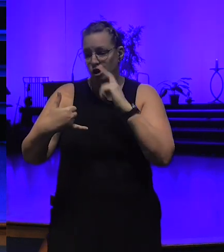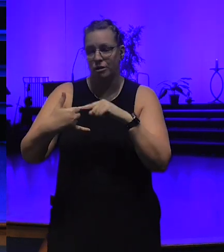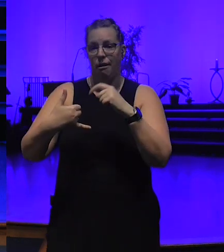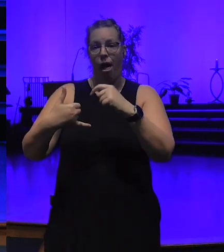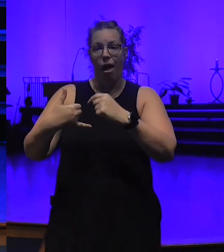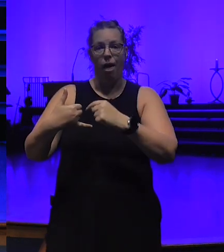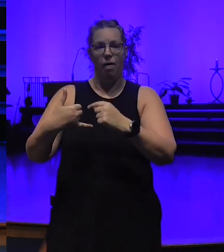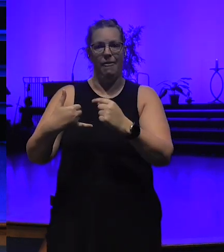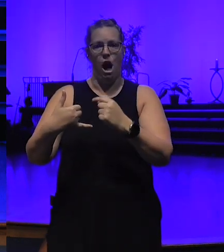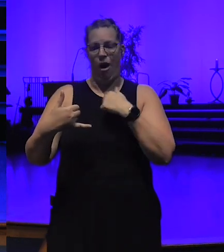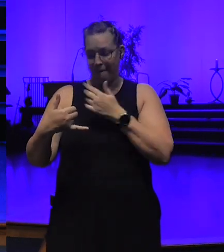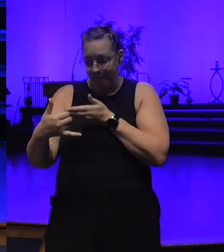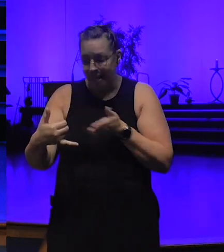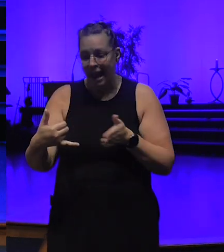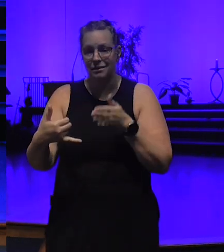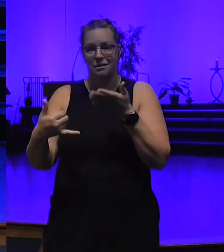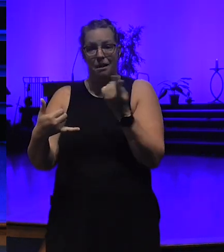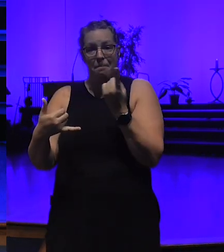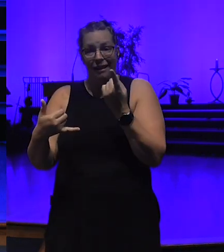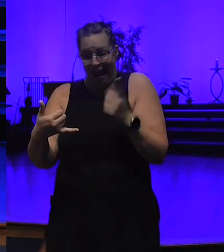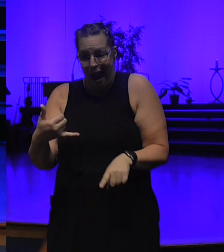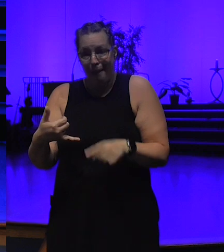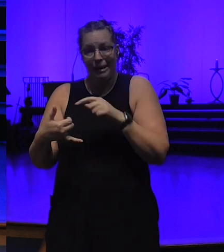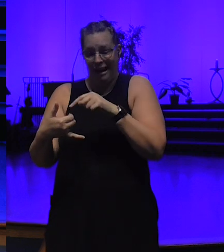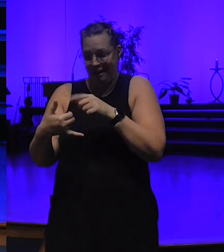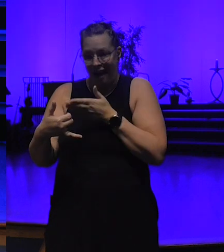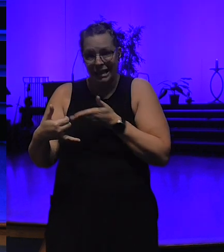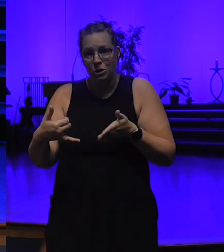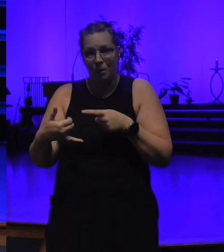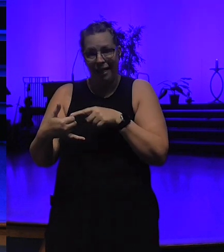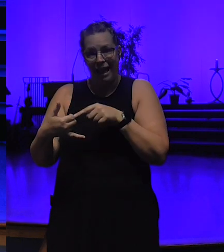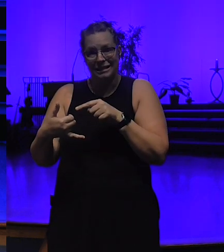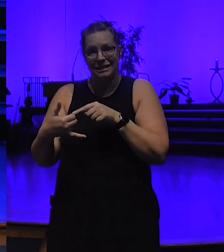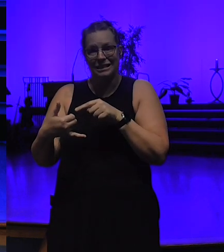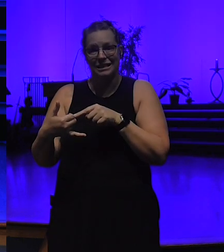I have plans there's something going on this weekend that I need to be planning for see there's